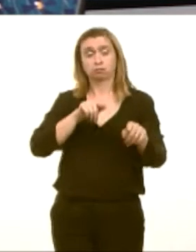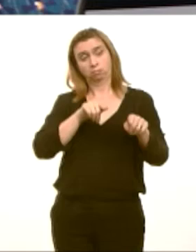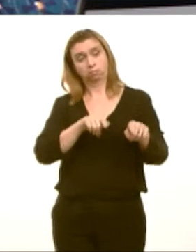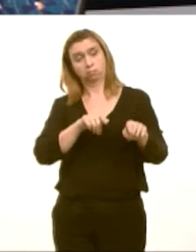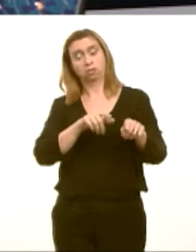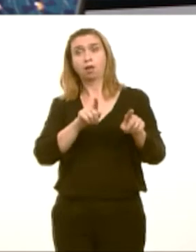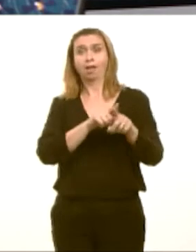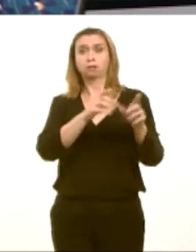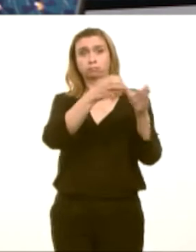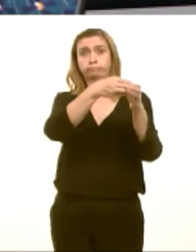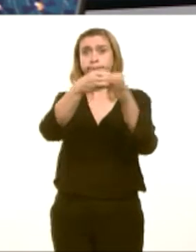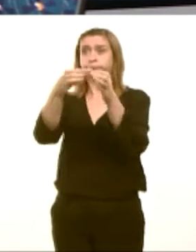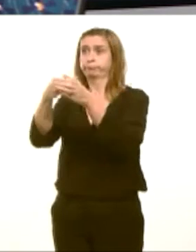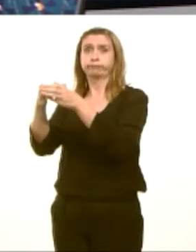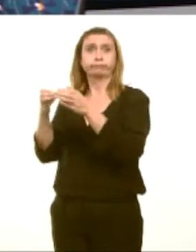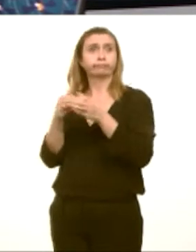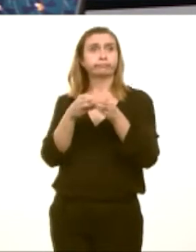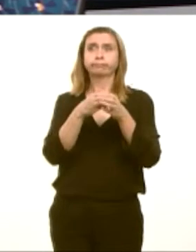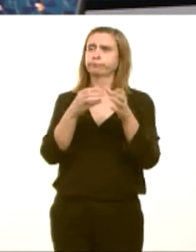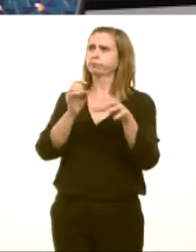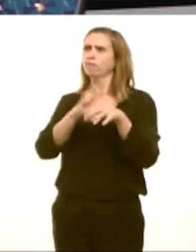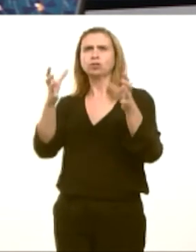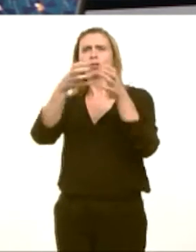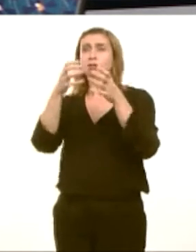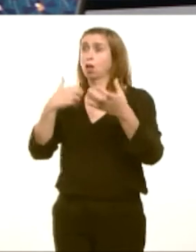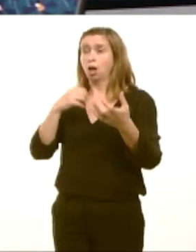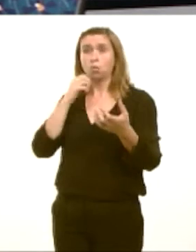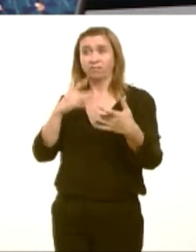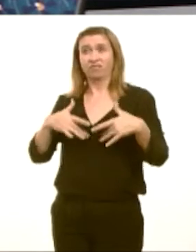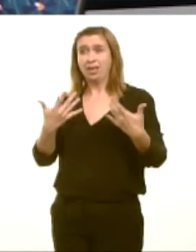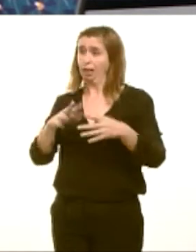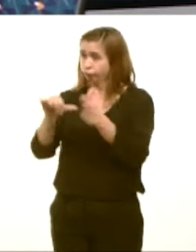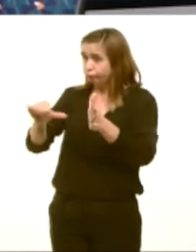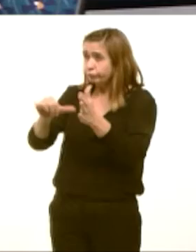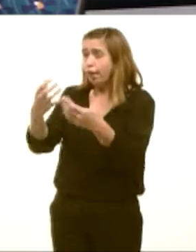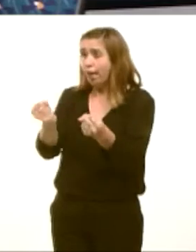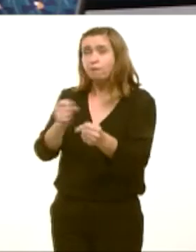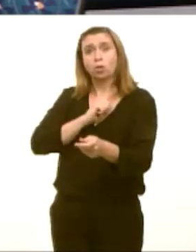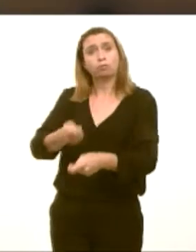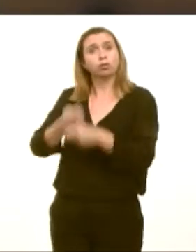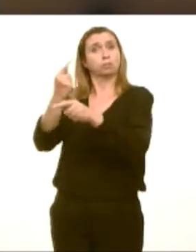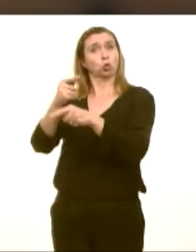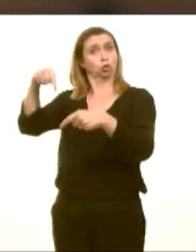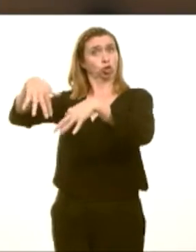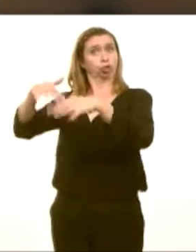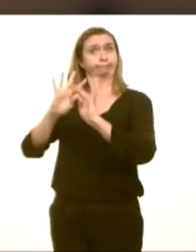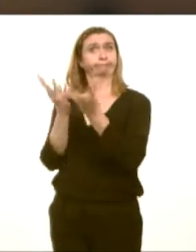So, if there are difficulties, I would encourage more builders to raise their concerns via that forum as well.